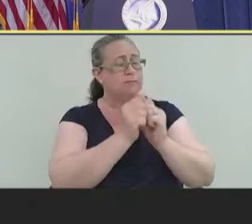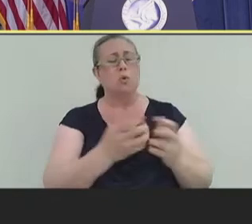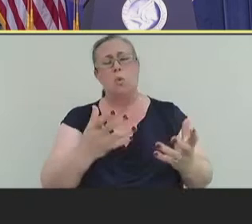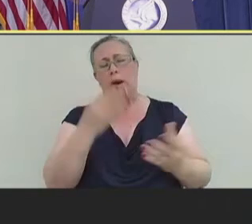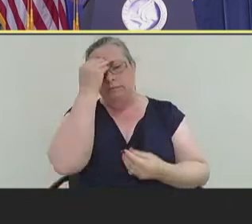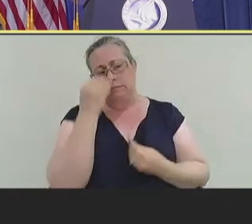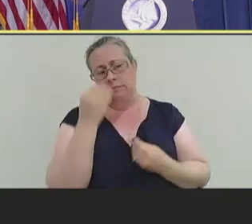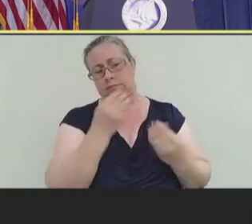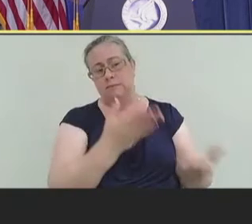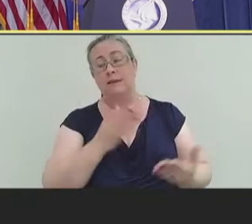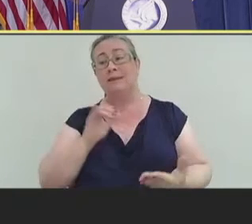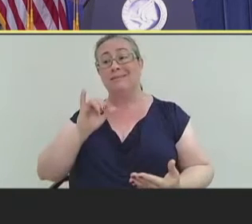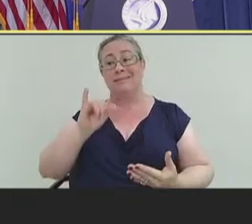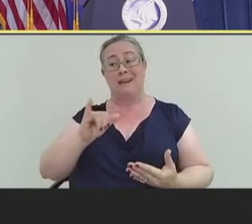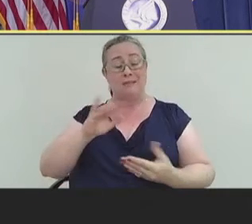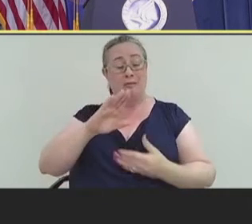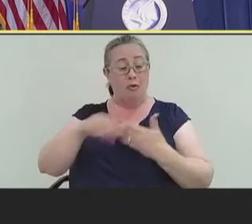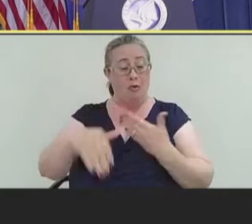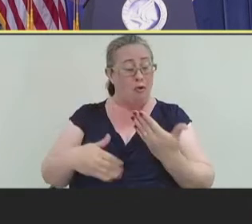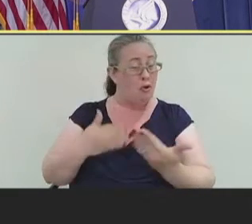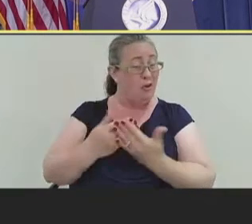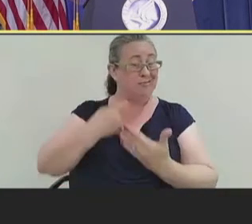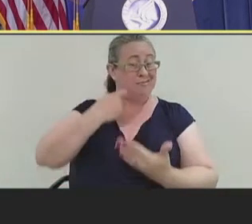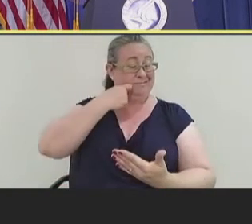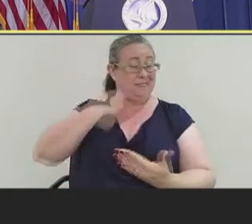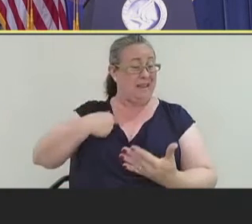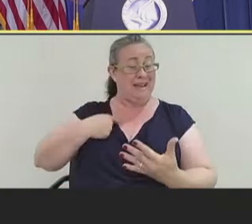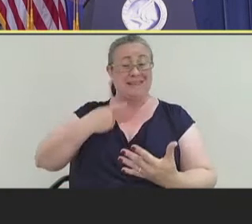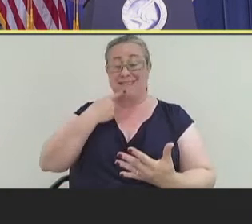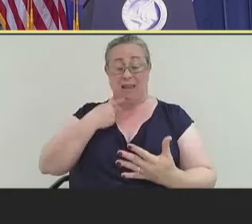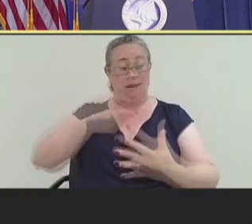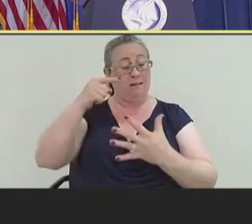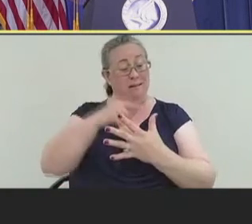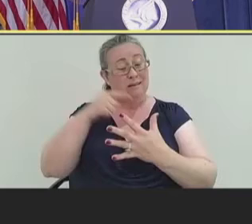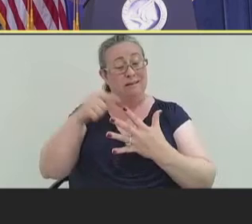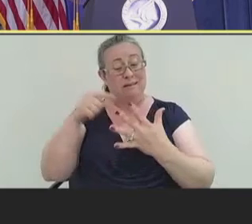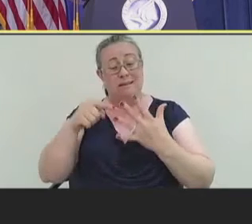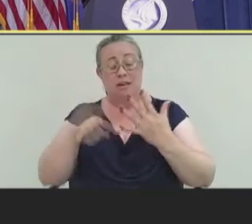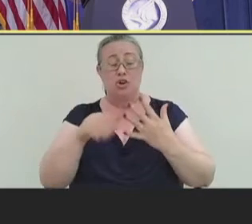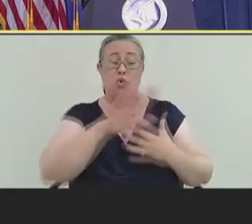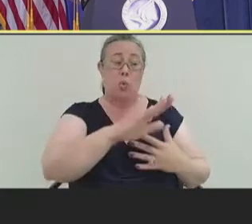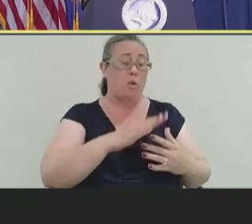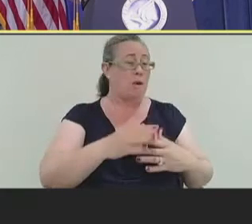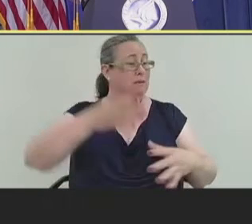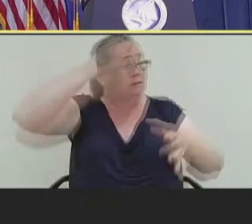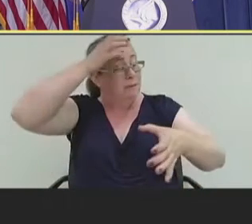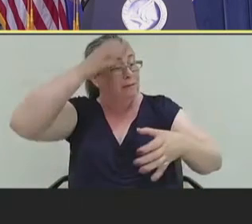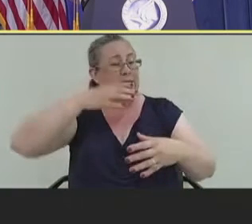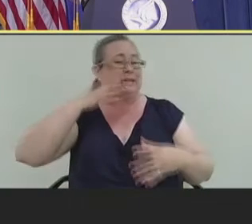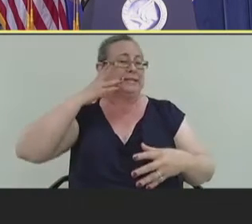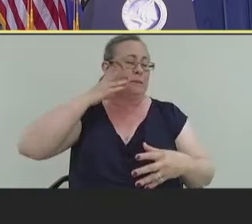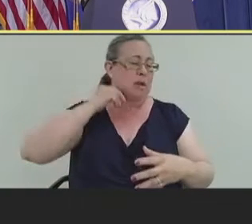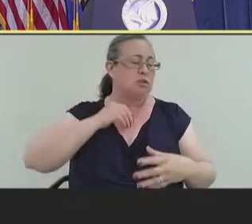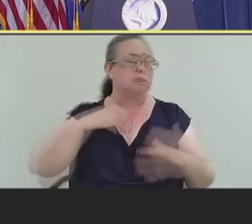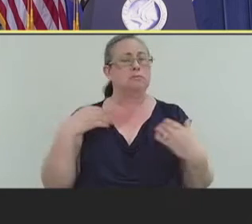that all of that, like I said, your expertise, your experience, your work, is invaluable to HHS,